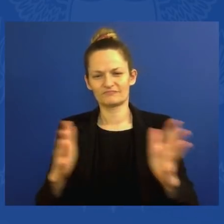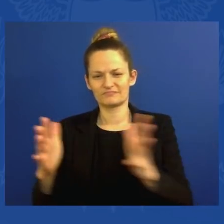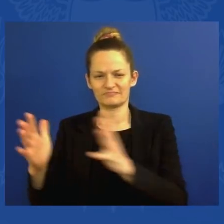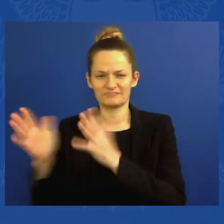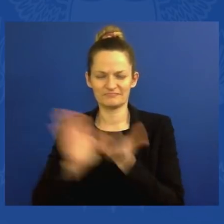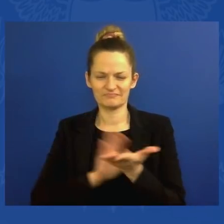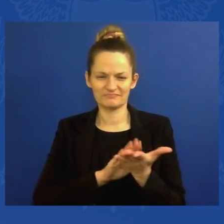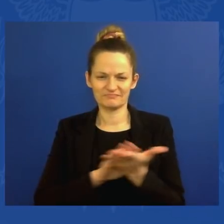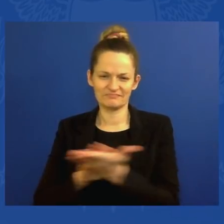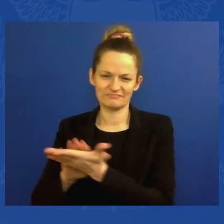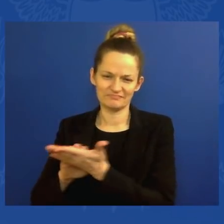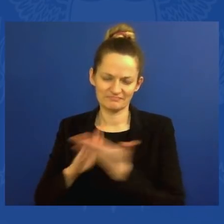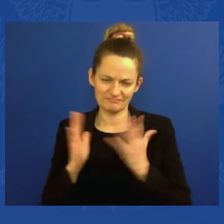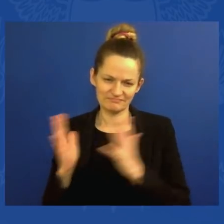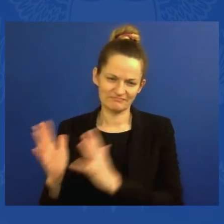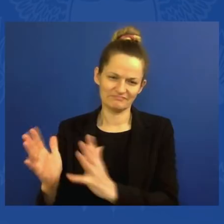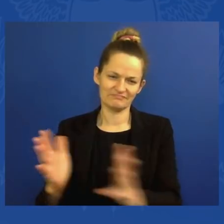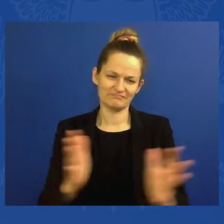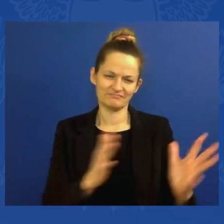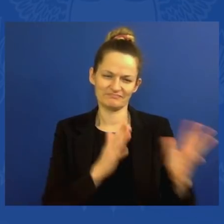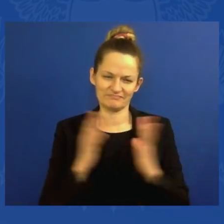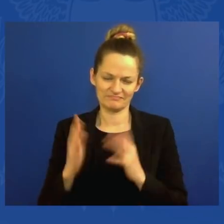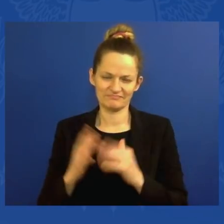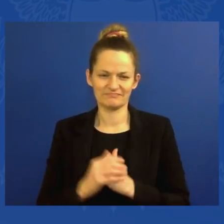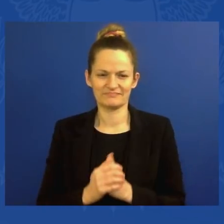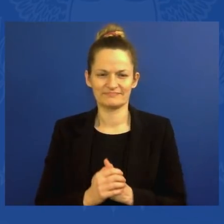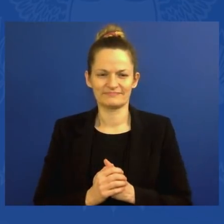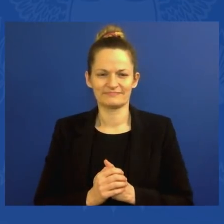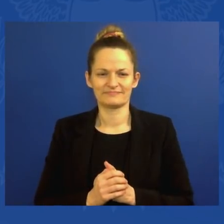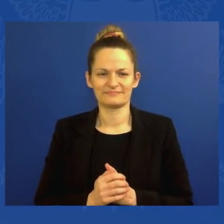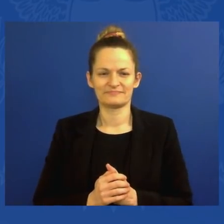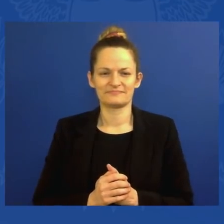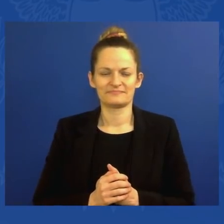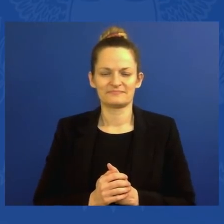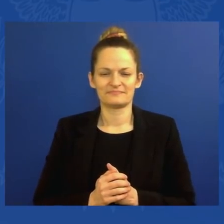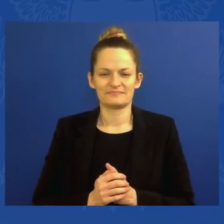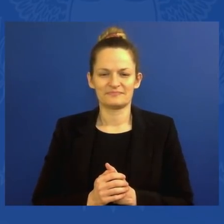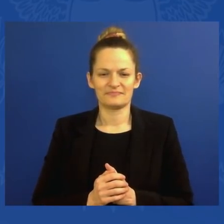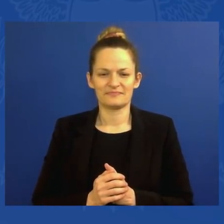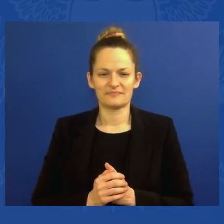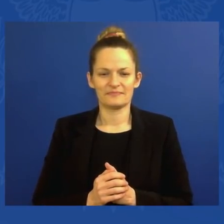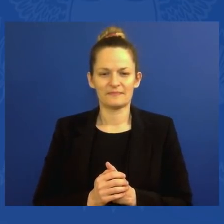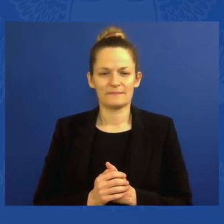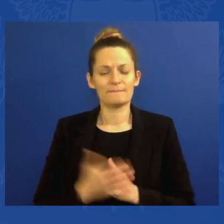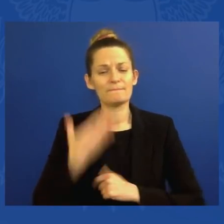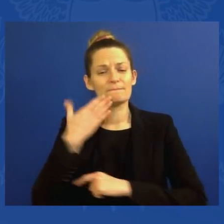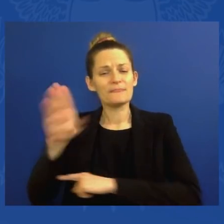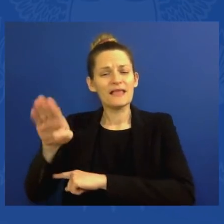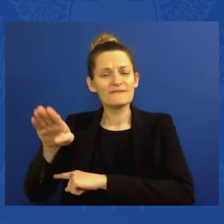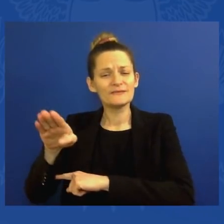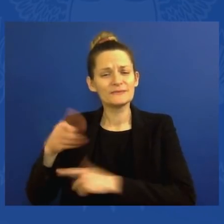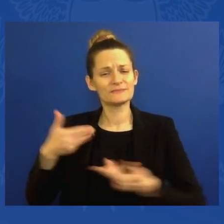Celeste Drake: Good afternoon. I'm Celeste Drake. The president's Made in America director.